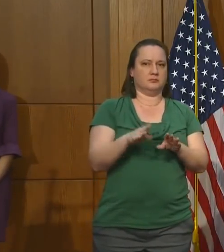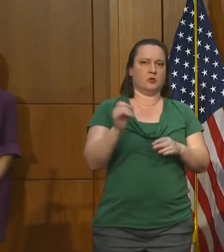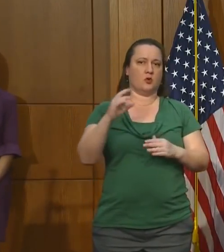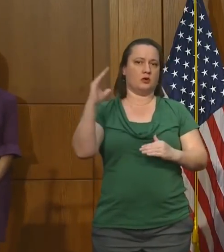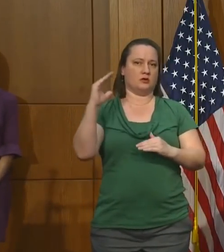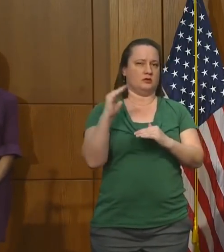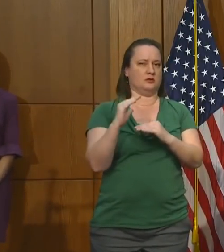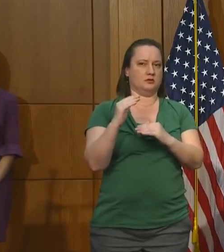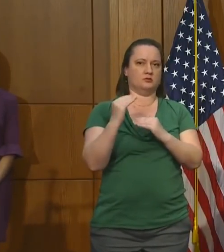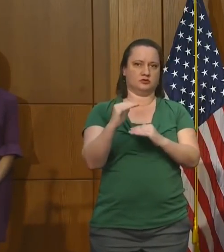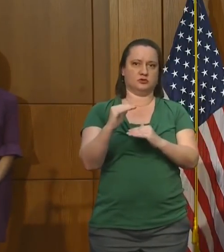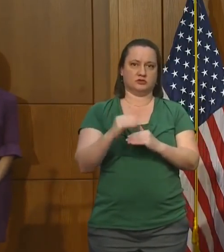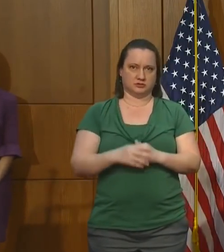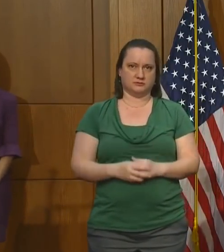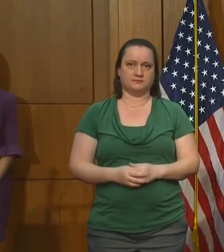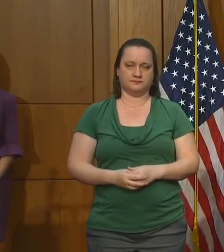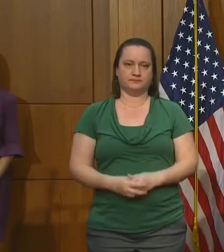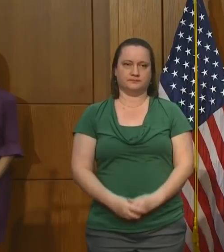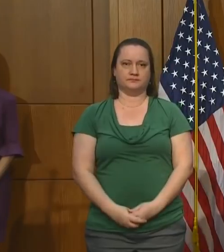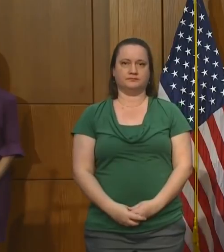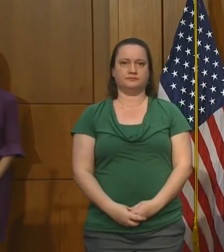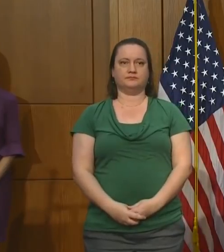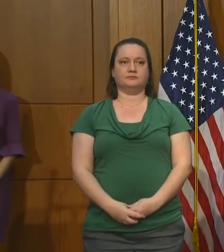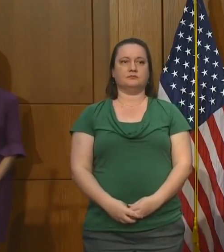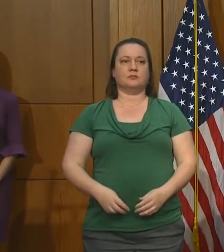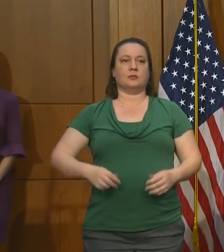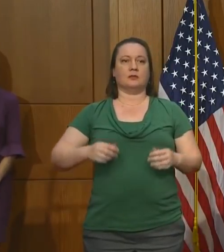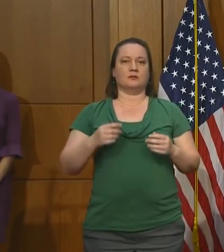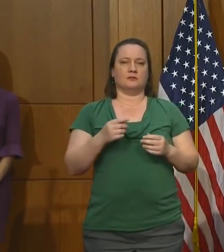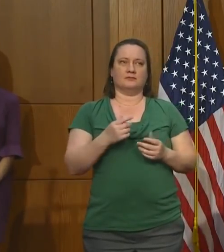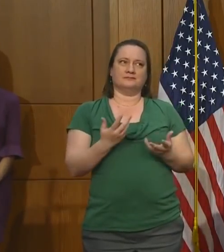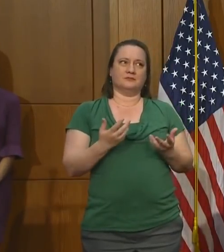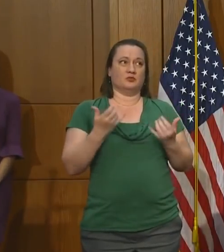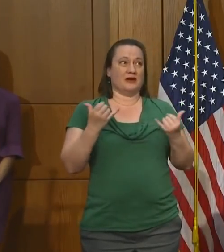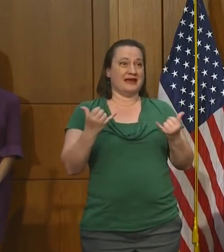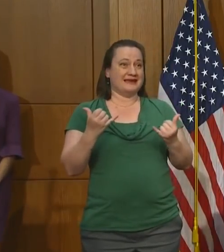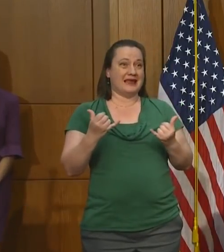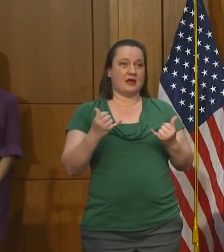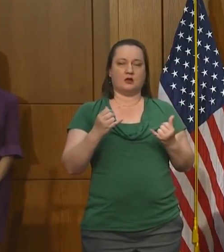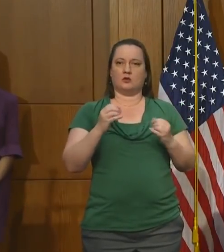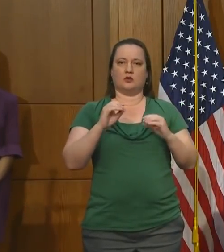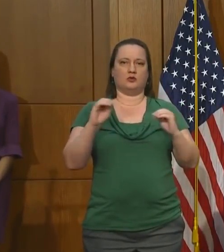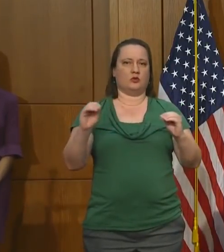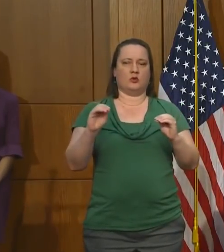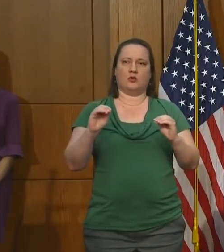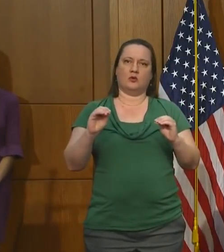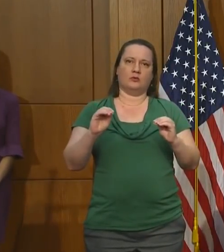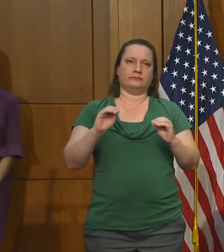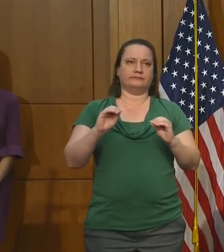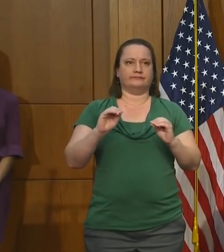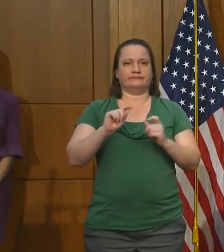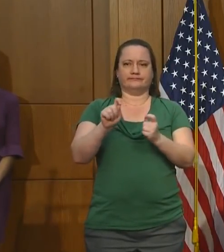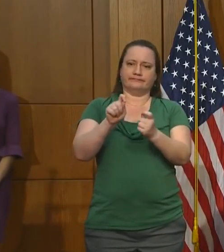ARE TRENDS AND IN DIFFERENT DIRECTIONS AND THEN WE'LL OBVIOUSLY- MAKE CHANGES FOR THE PAST. THE ANSWER TO YOUR